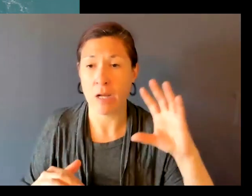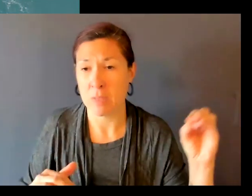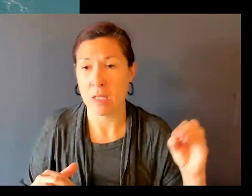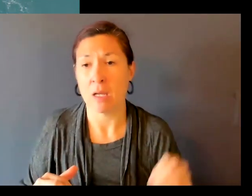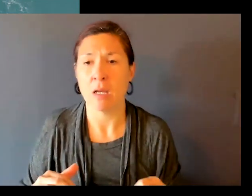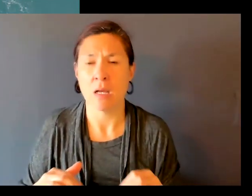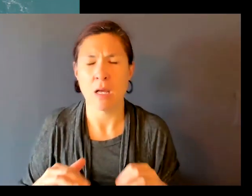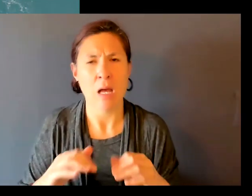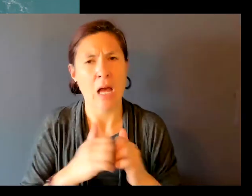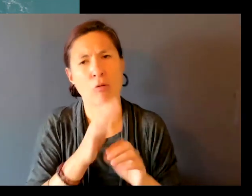So, I just hope that when you guys are doing this, you pay attention to these things. I think they are really important because it is all connected. Thank you very much.